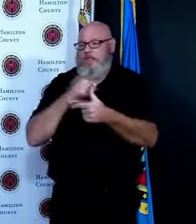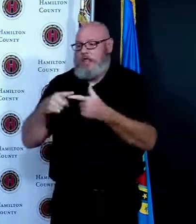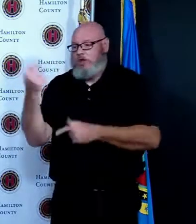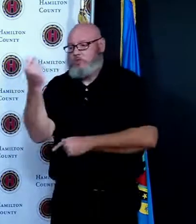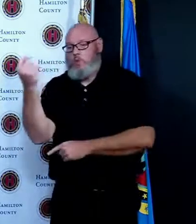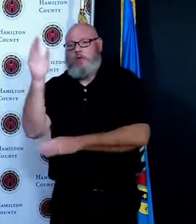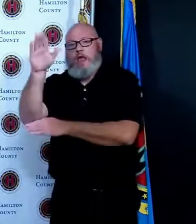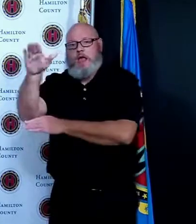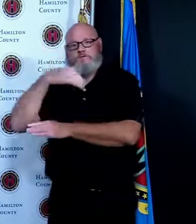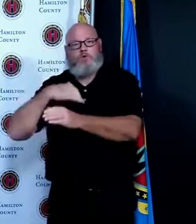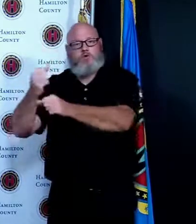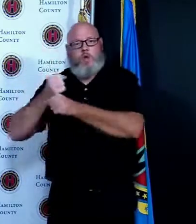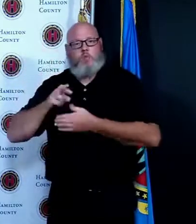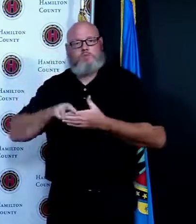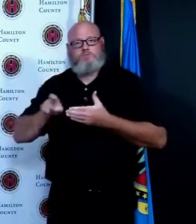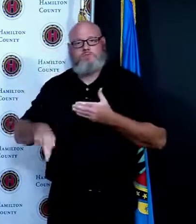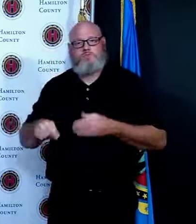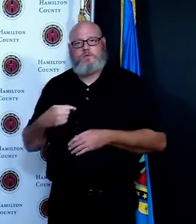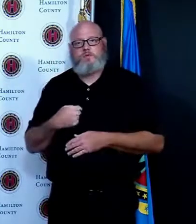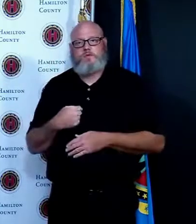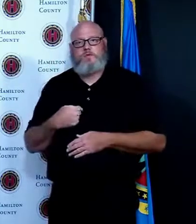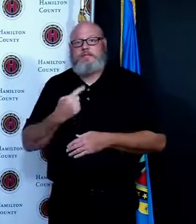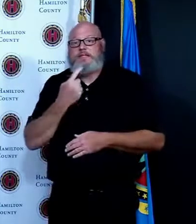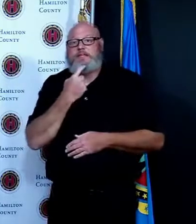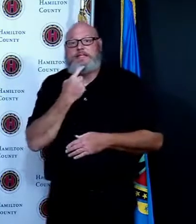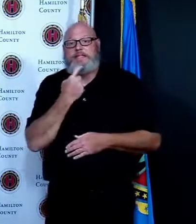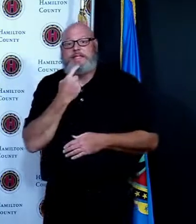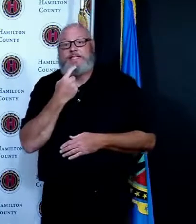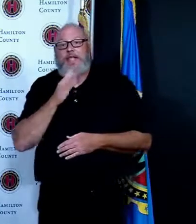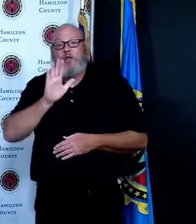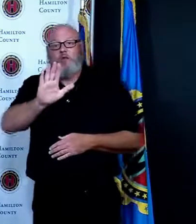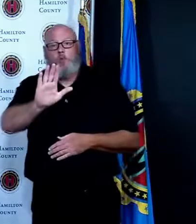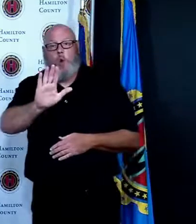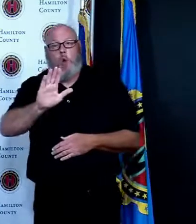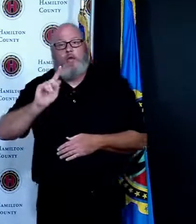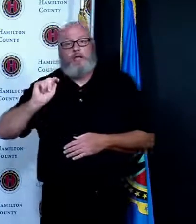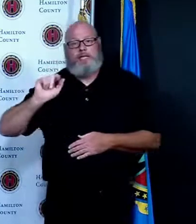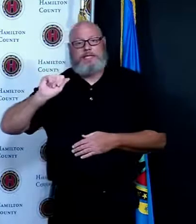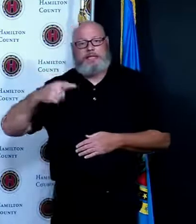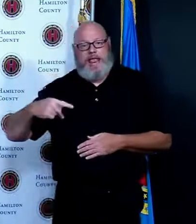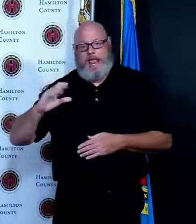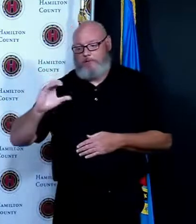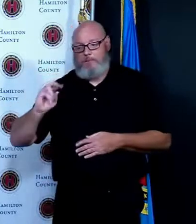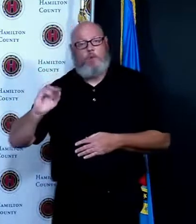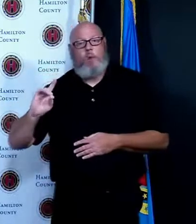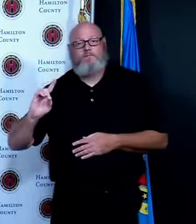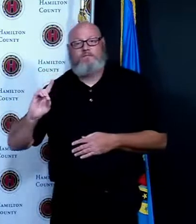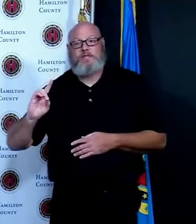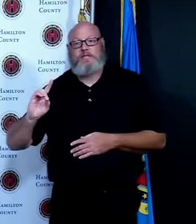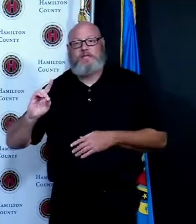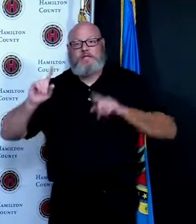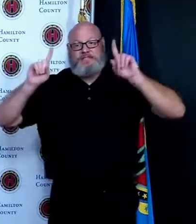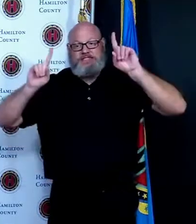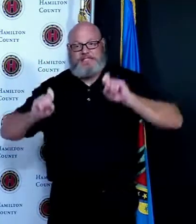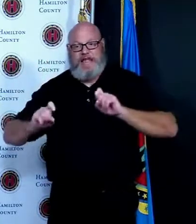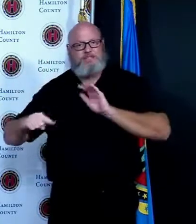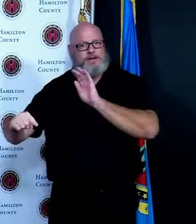that said tap covered testing results I tested negative thankfully but that's just how easy this